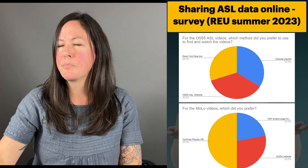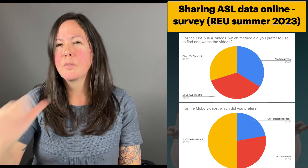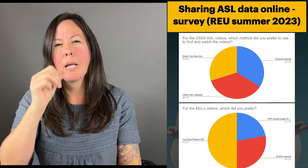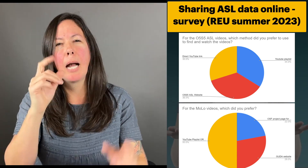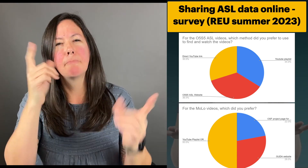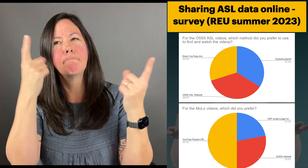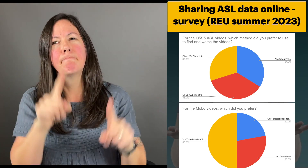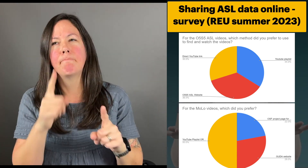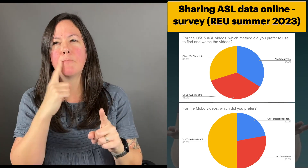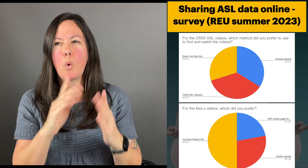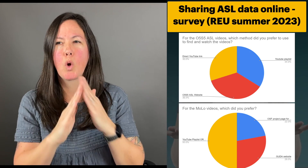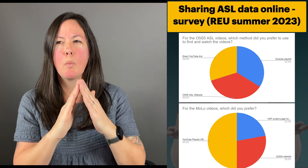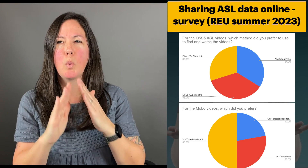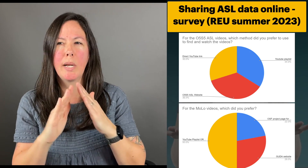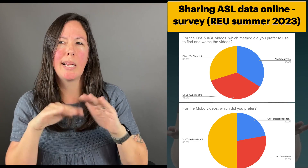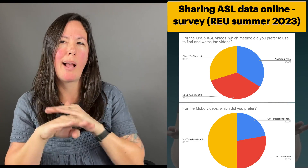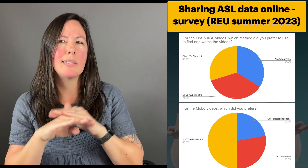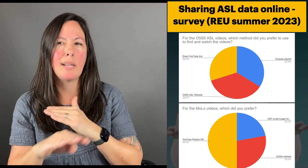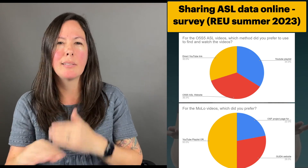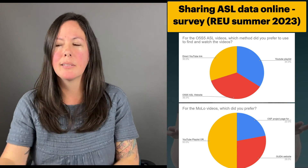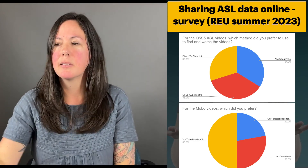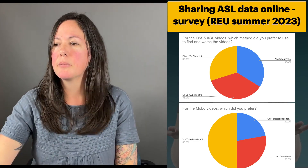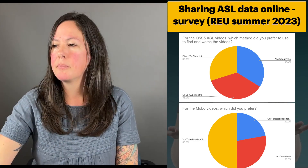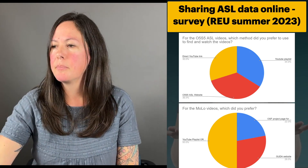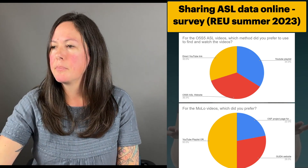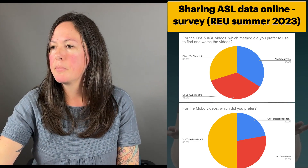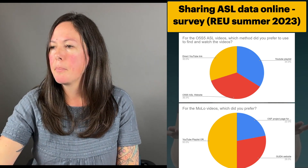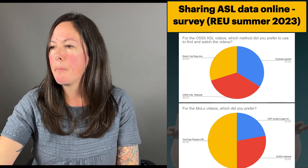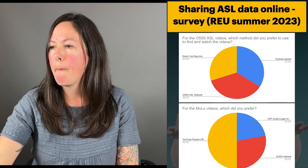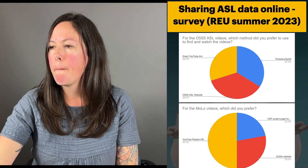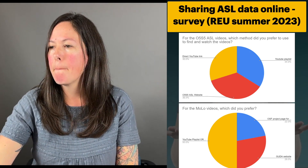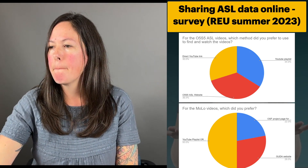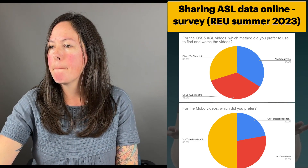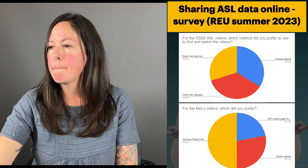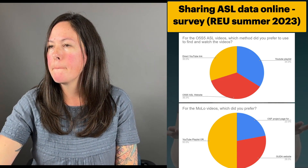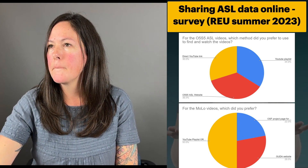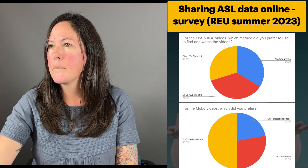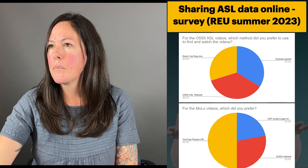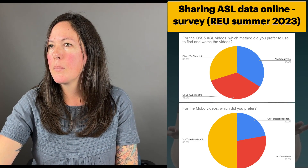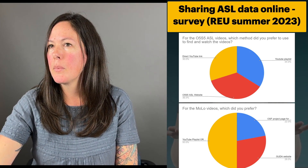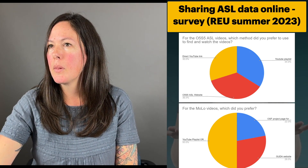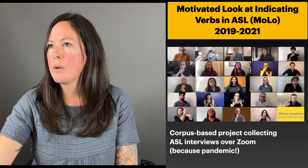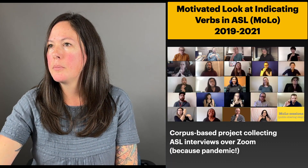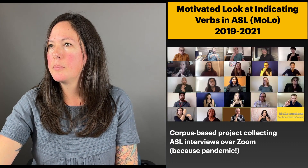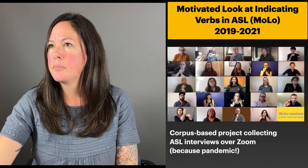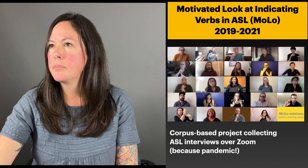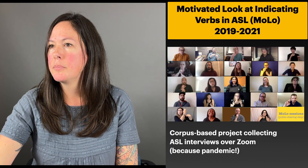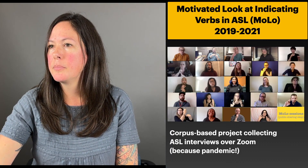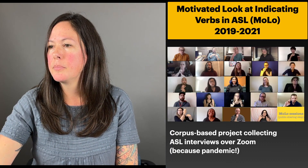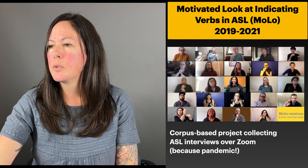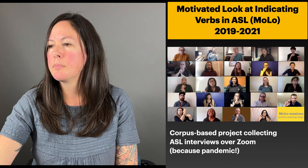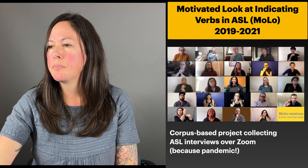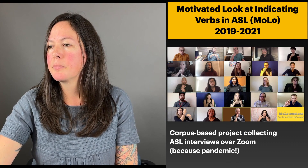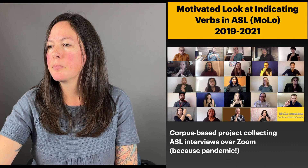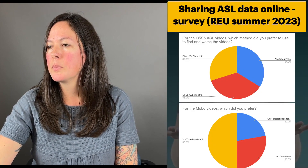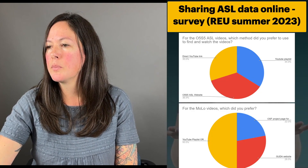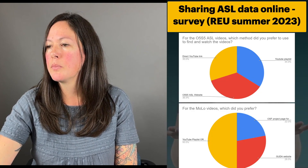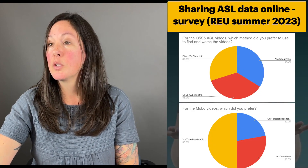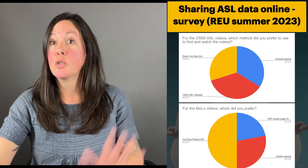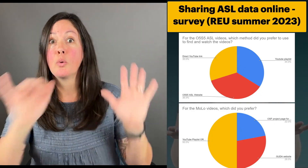familiar with because they didn't have to learn the technology as well to be able to accise the video